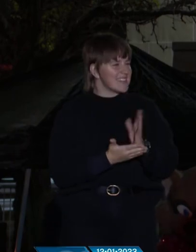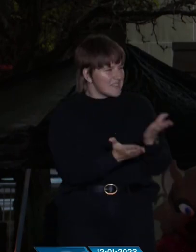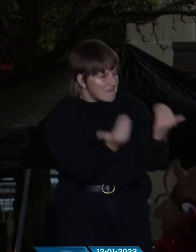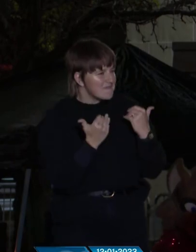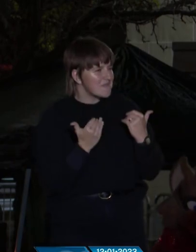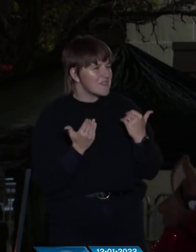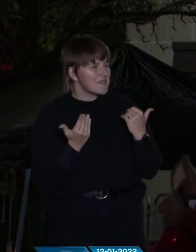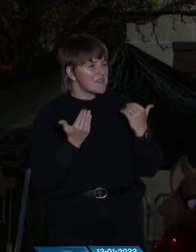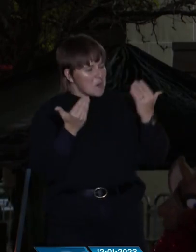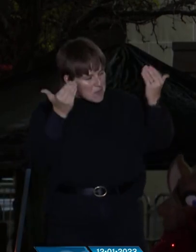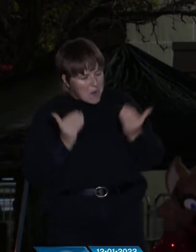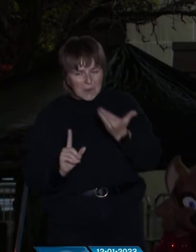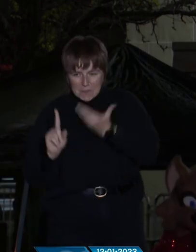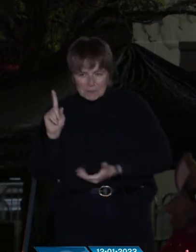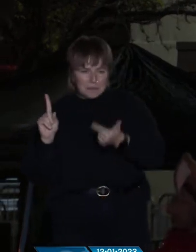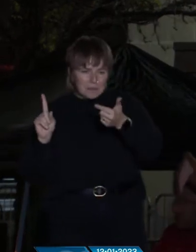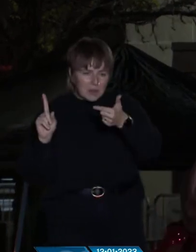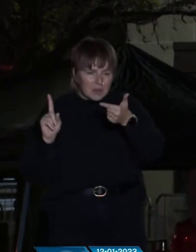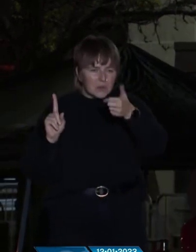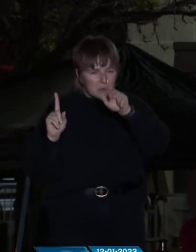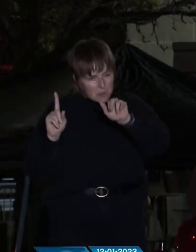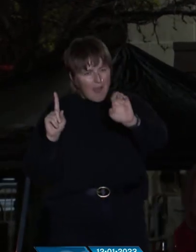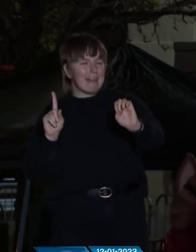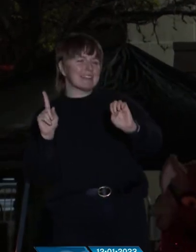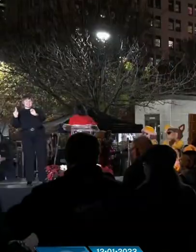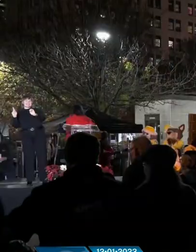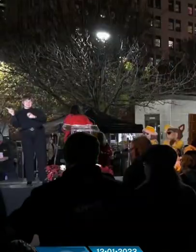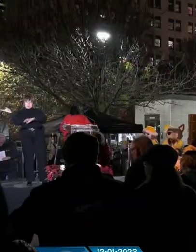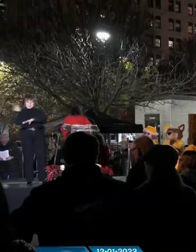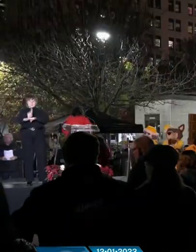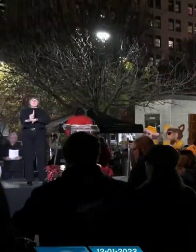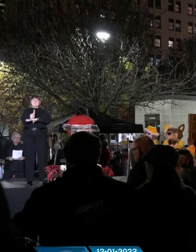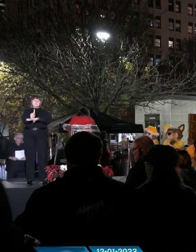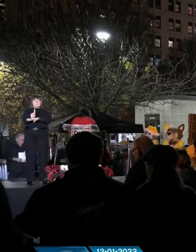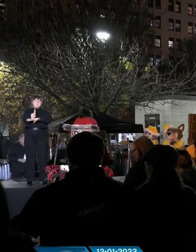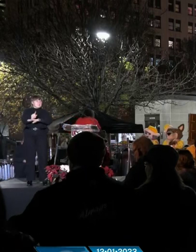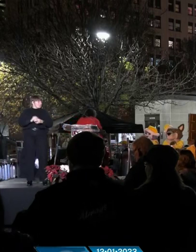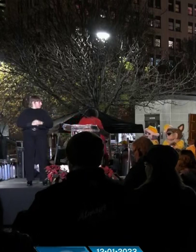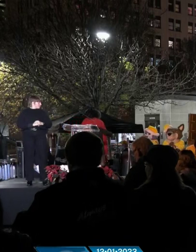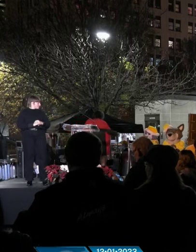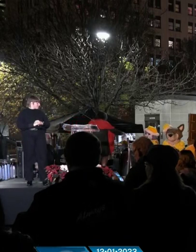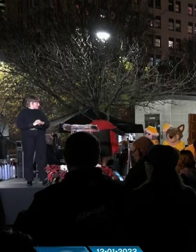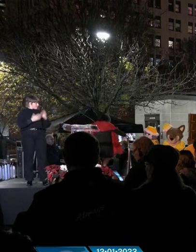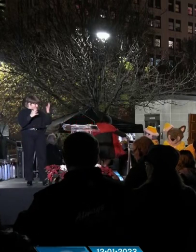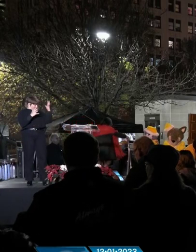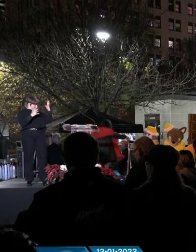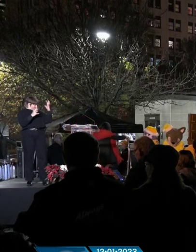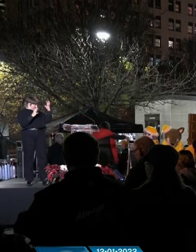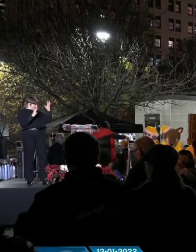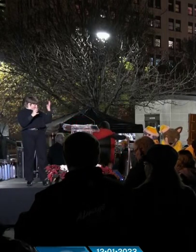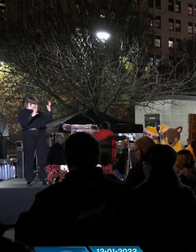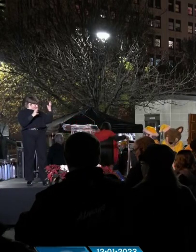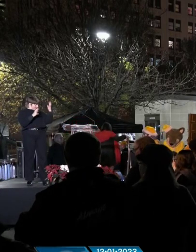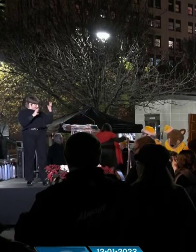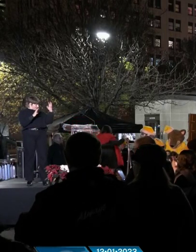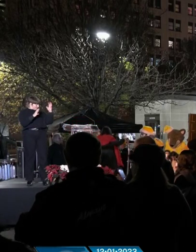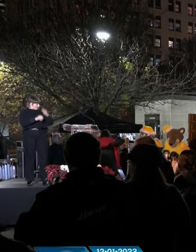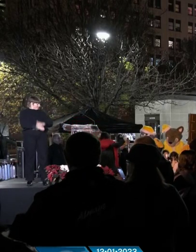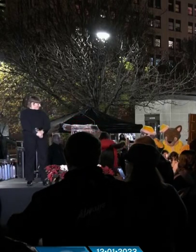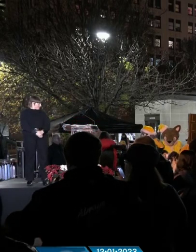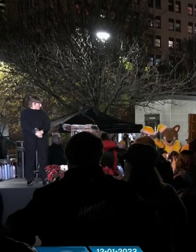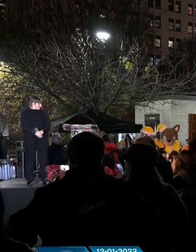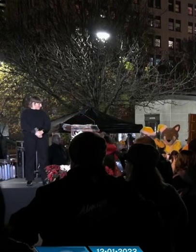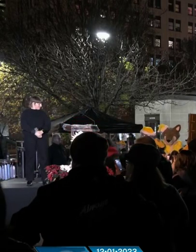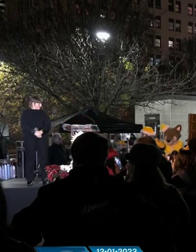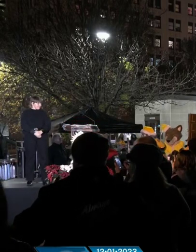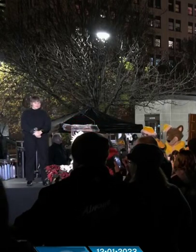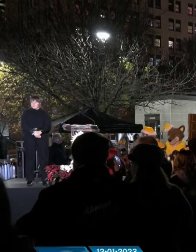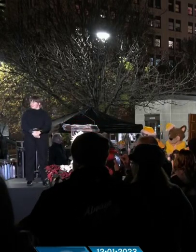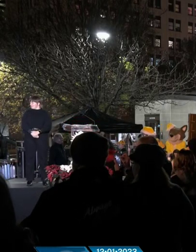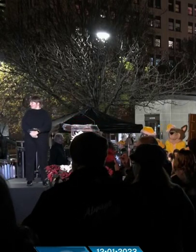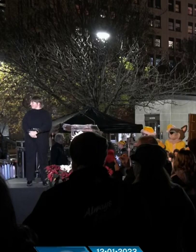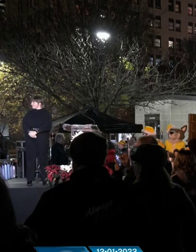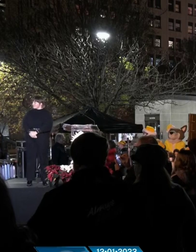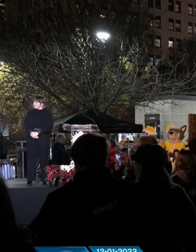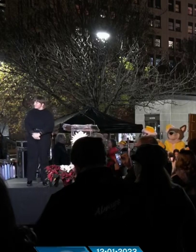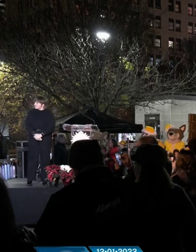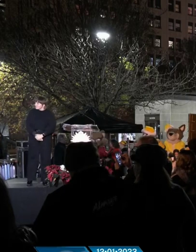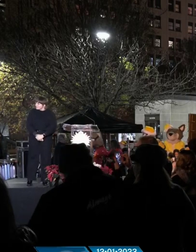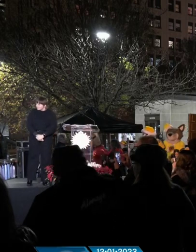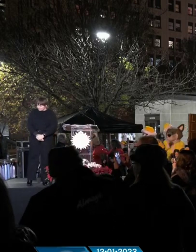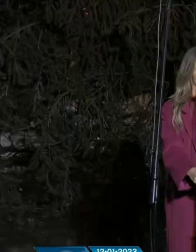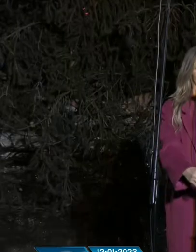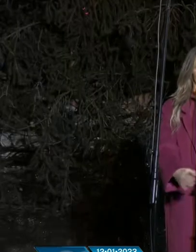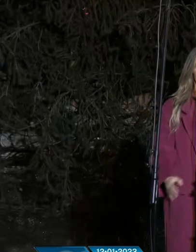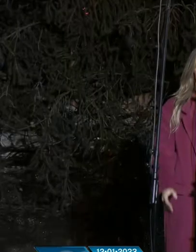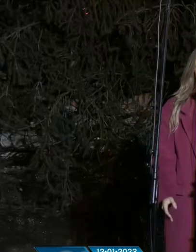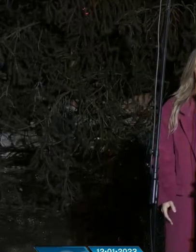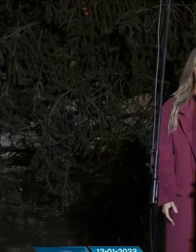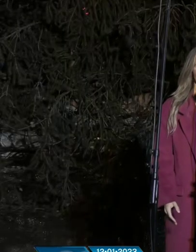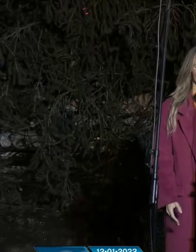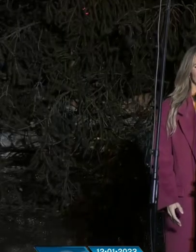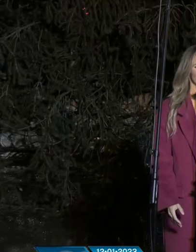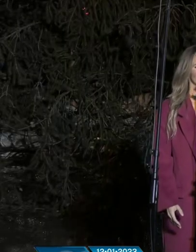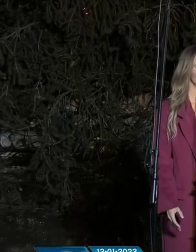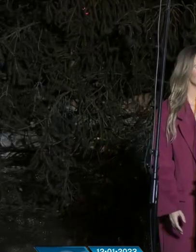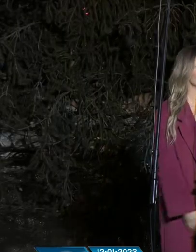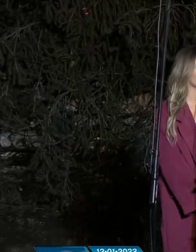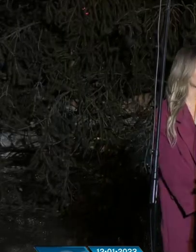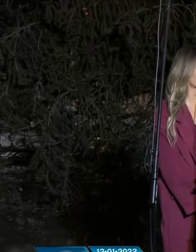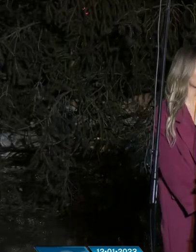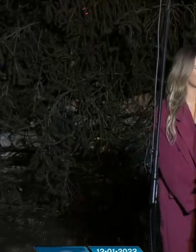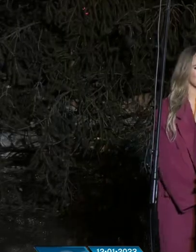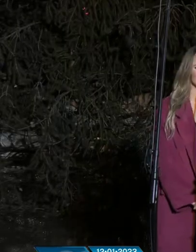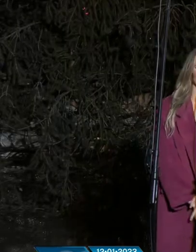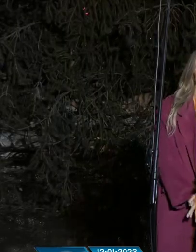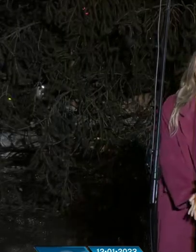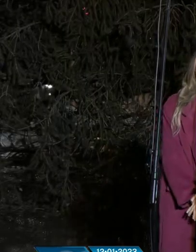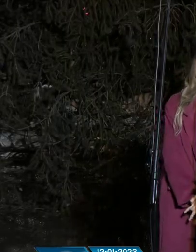CHRISTMAS. HELP ME WELCOME GRACE